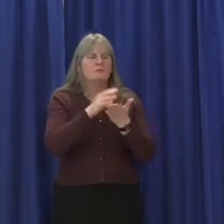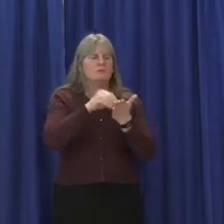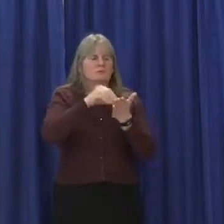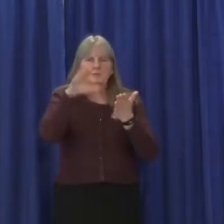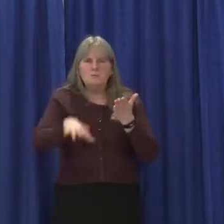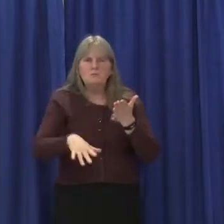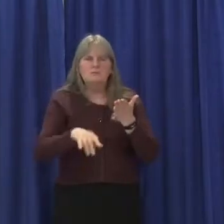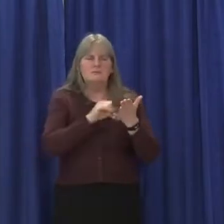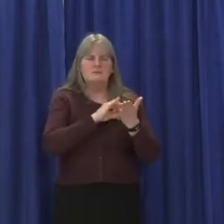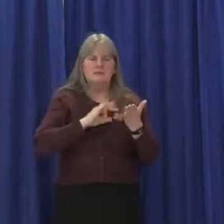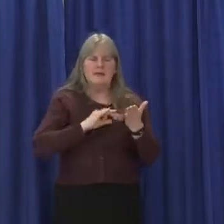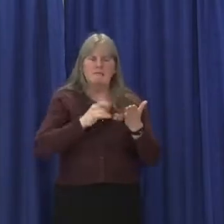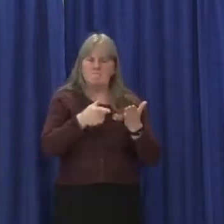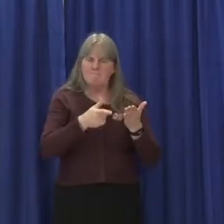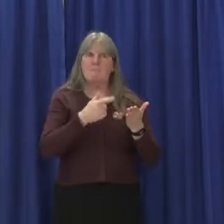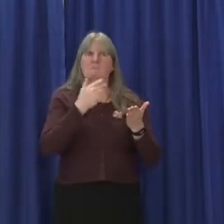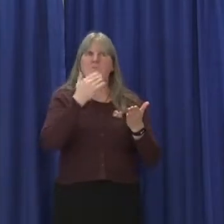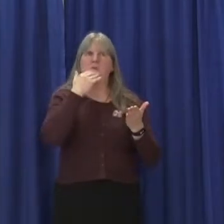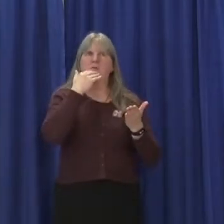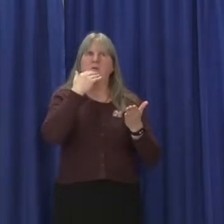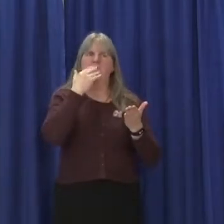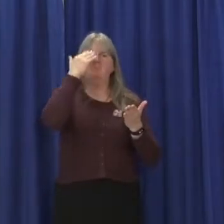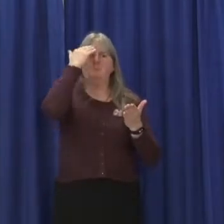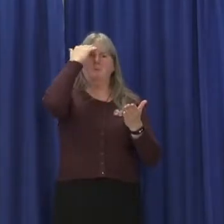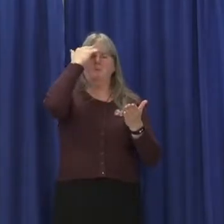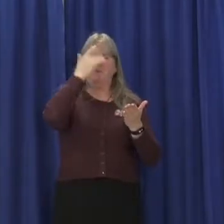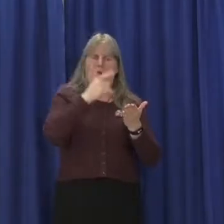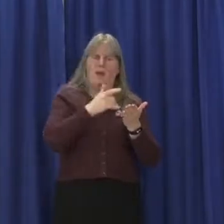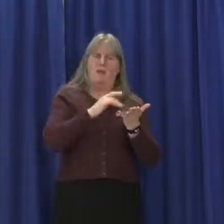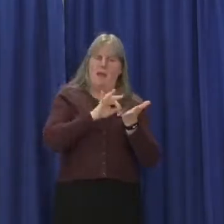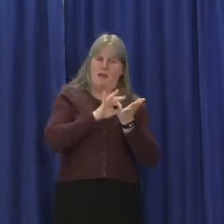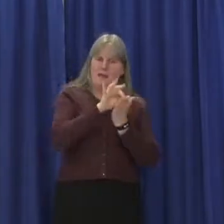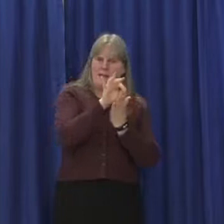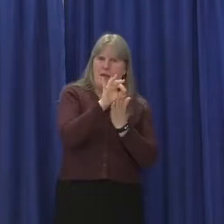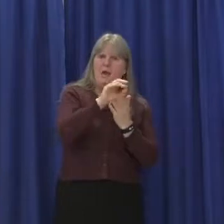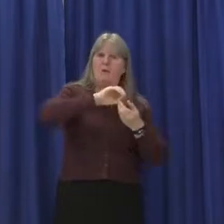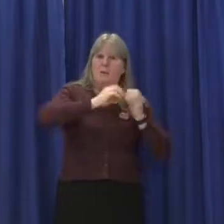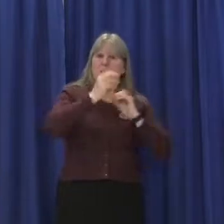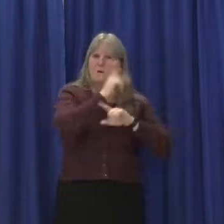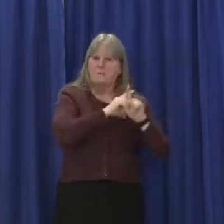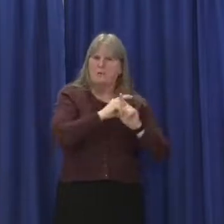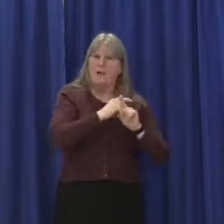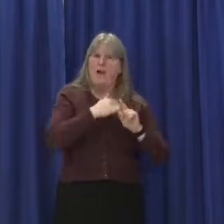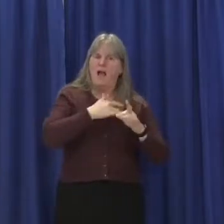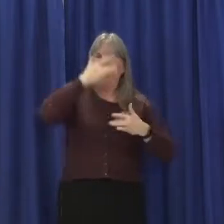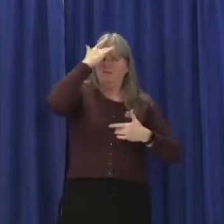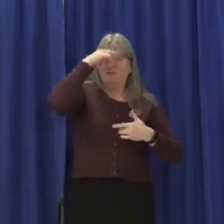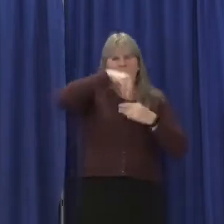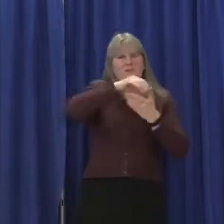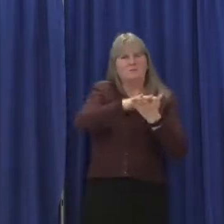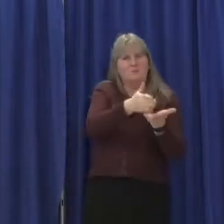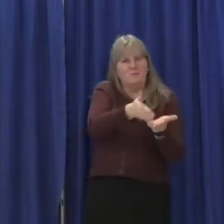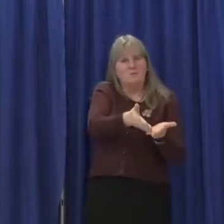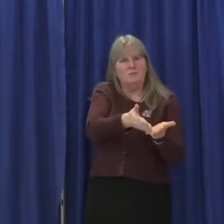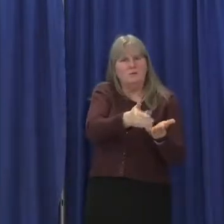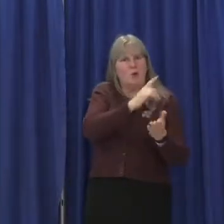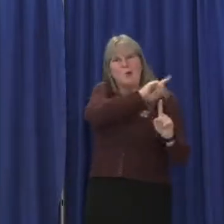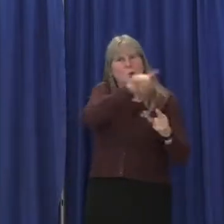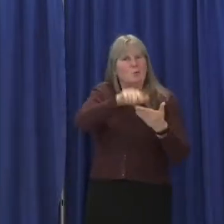to-- to track and follow the pattern of this disease in schools. It's more appropriate than